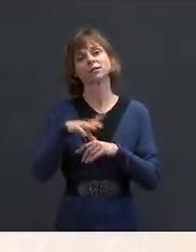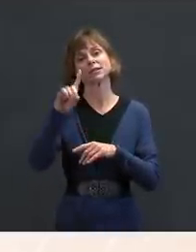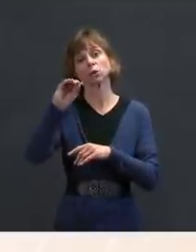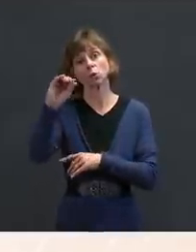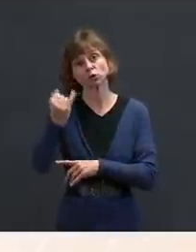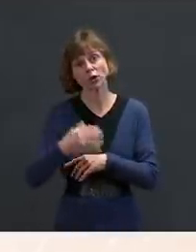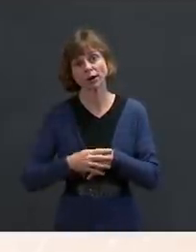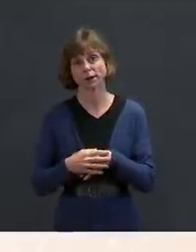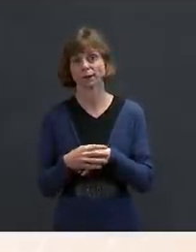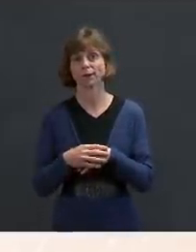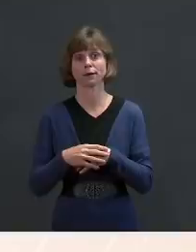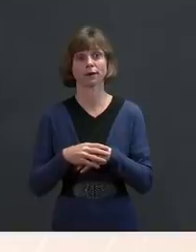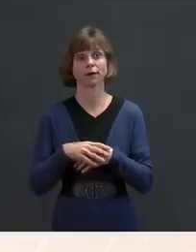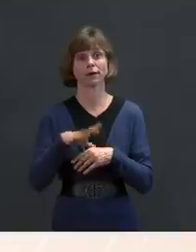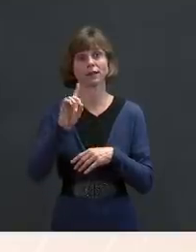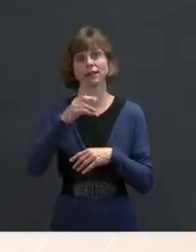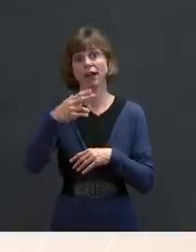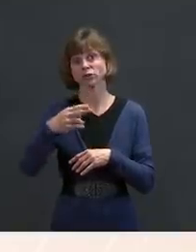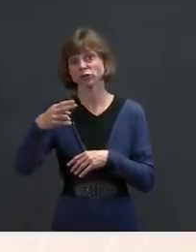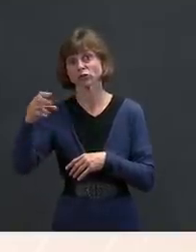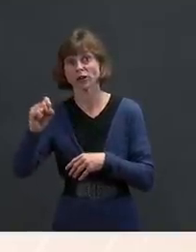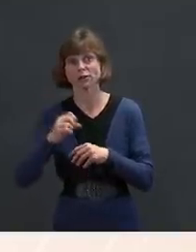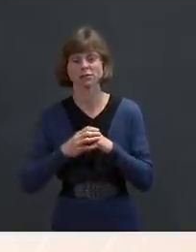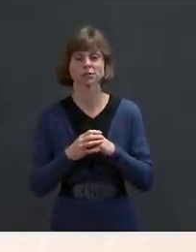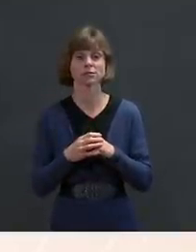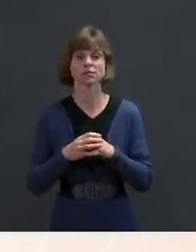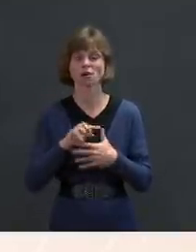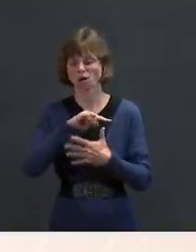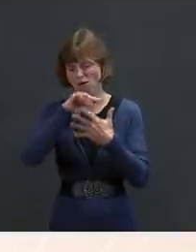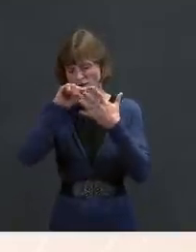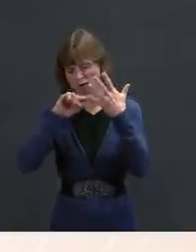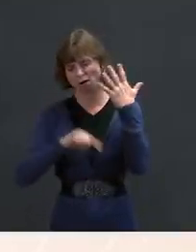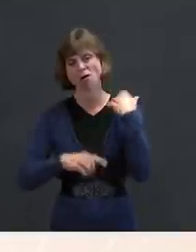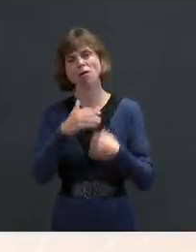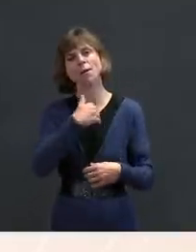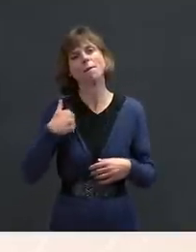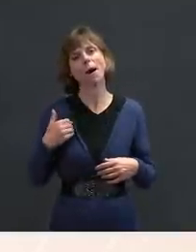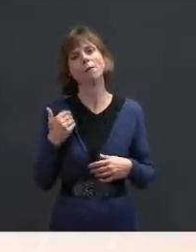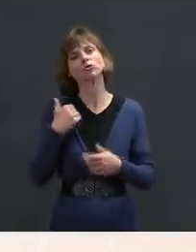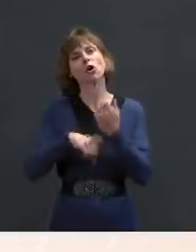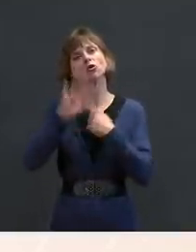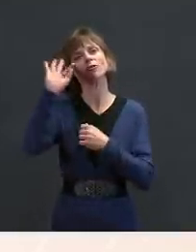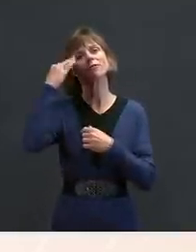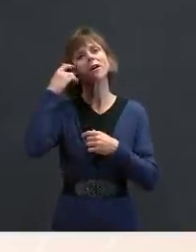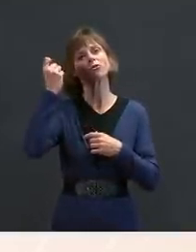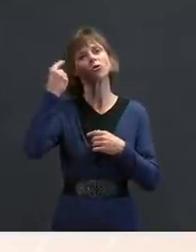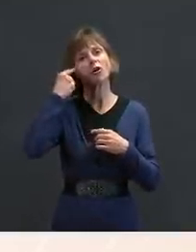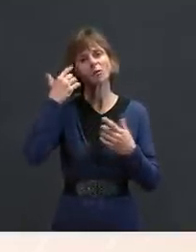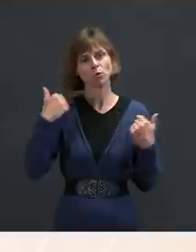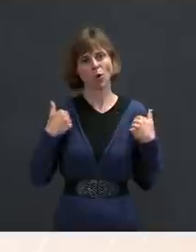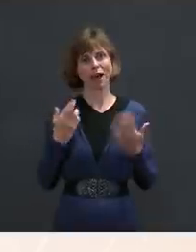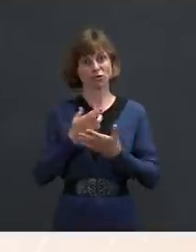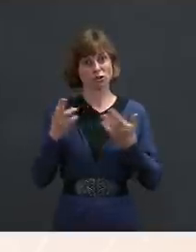the Department of Health and Human Services, and every other member of the federal government that has resources to bring to bear.